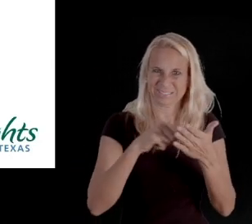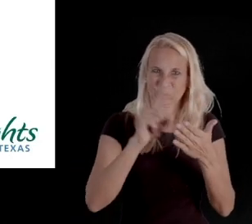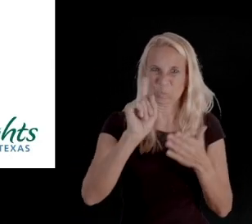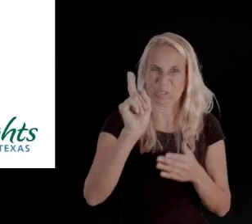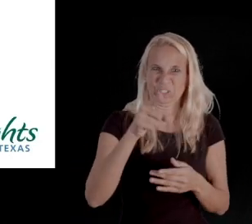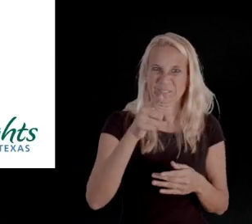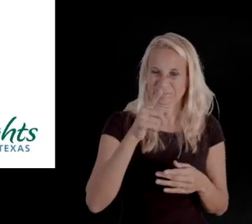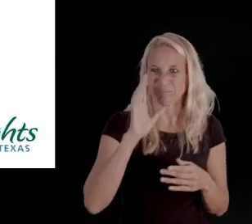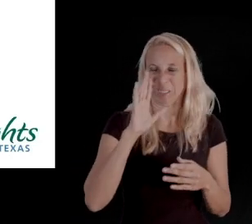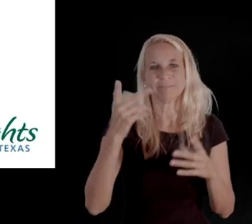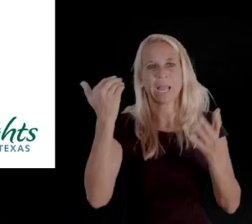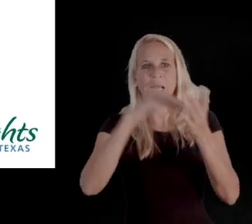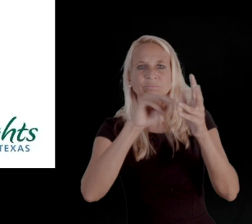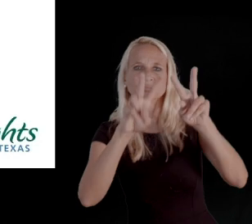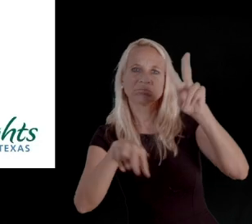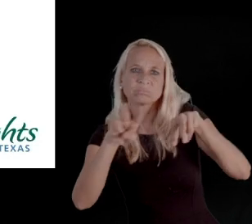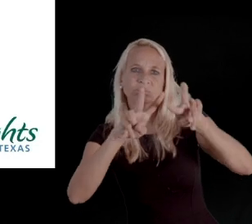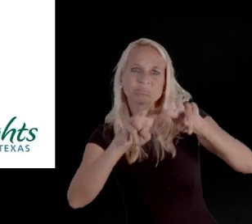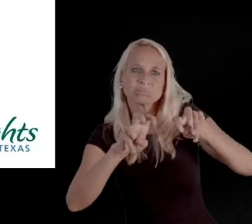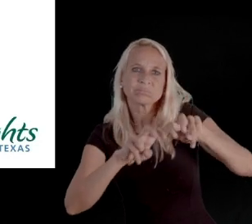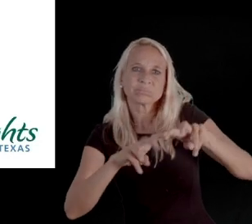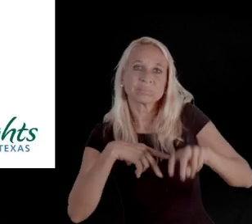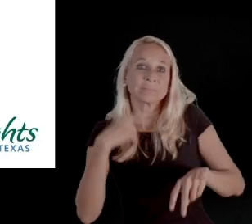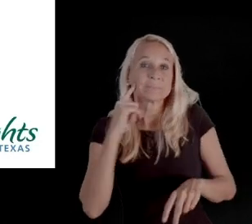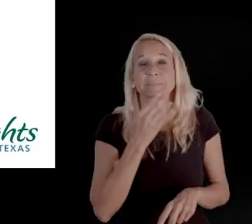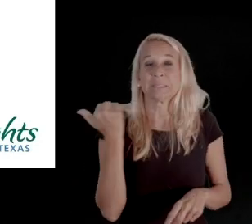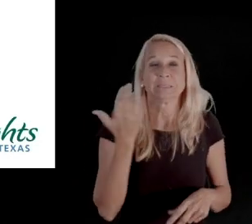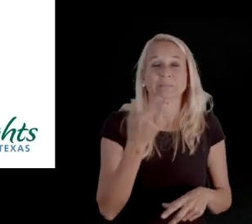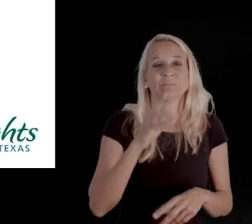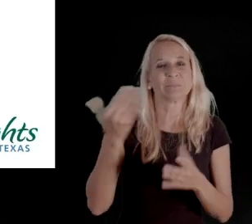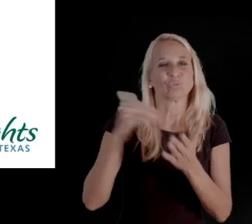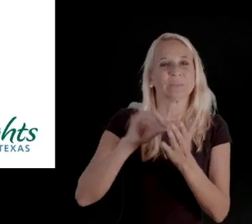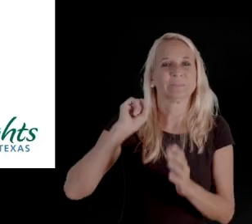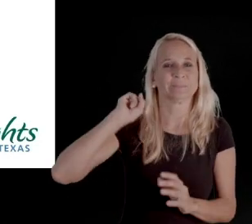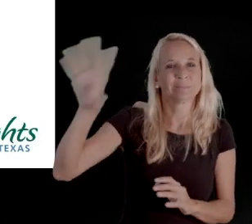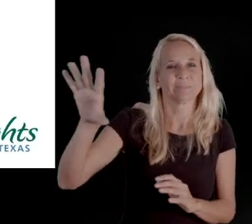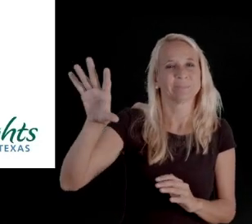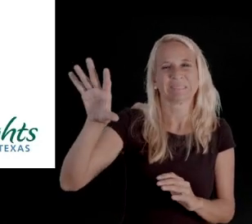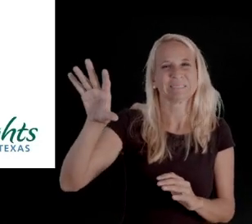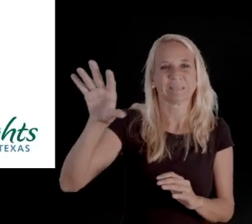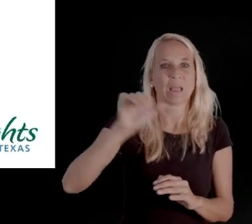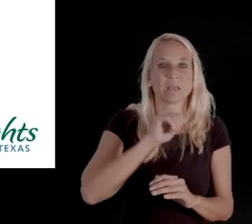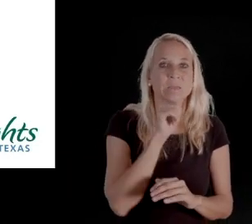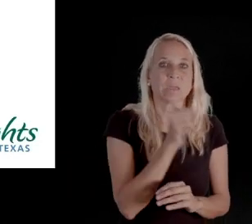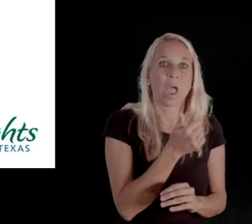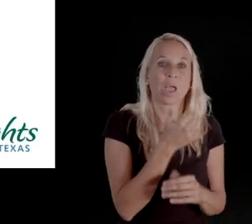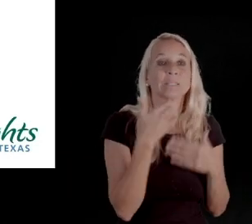up to be reassessed, that's why we think it's best to resubmit versus going